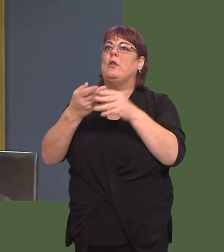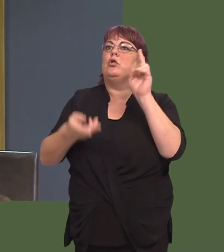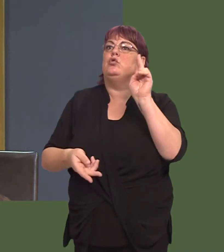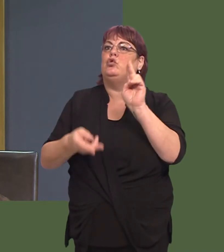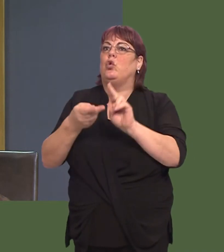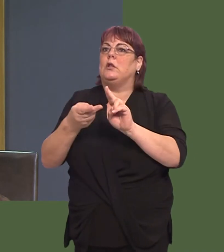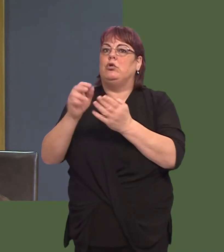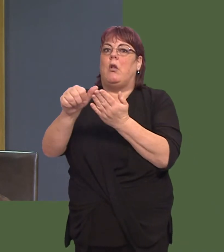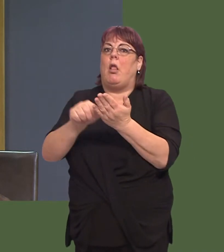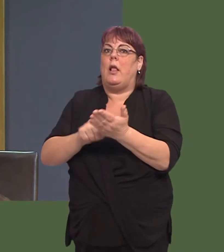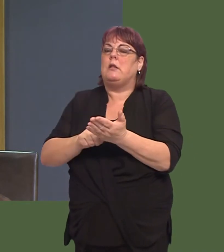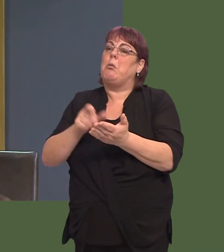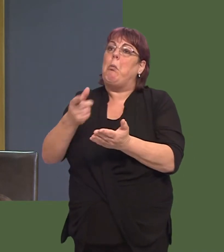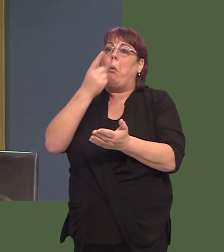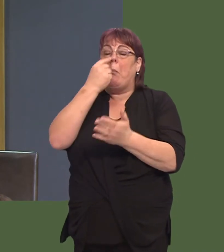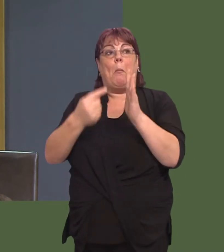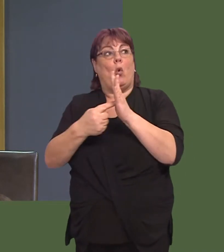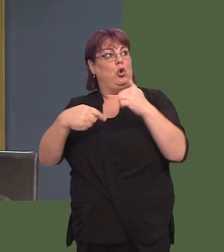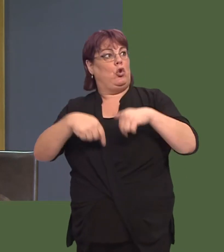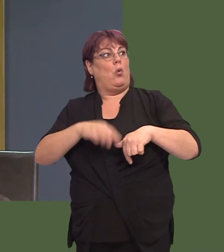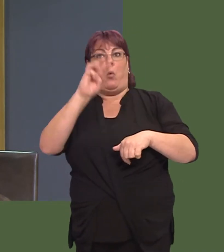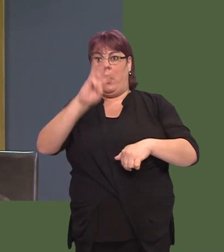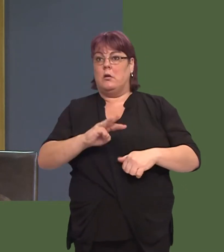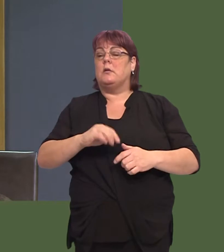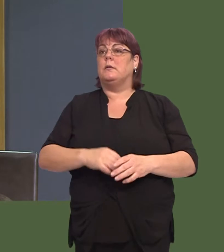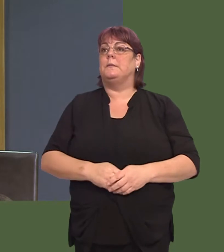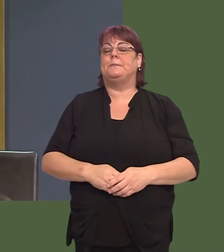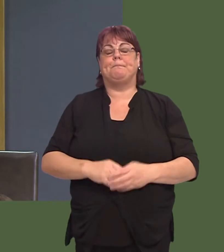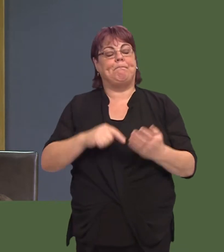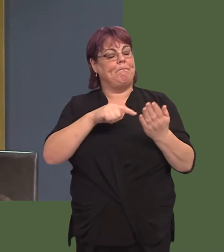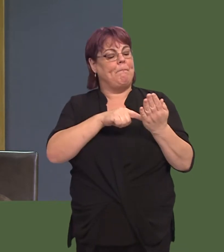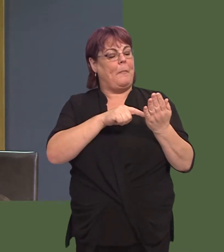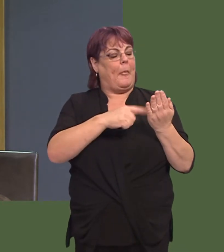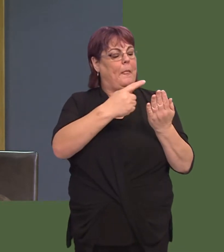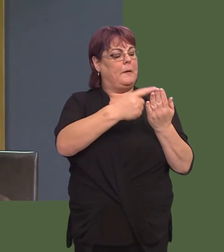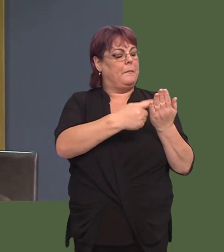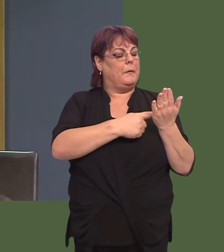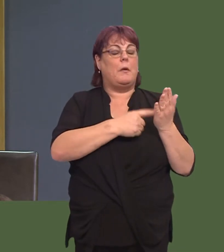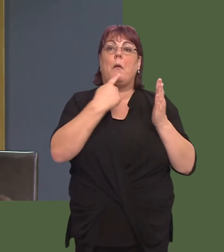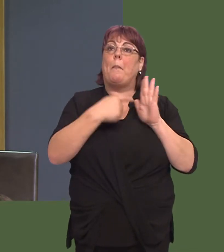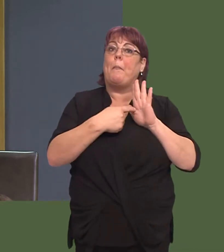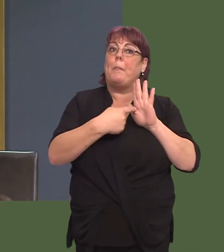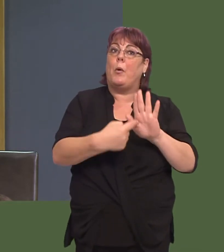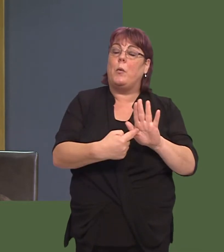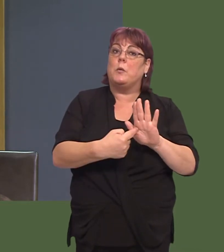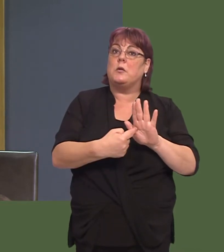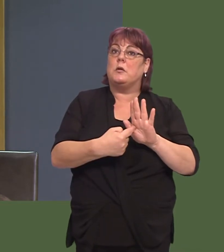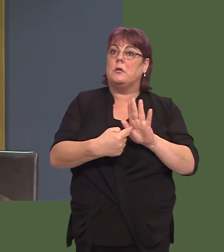importance here in Wales, and in this paper they are proposing imaginative ways in order